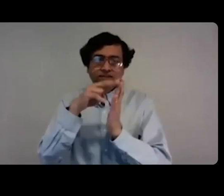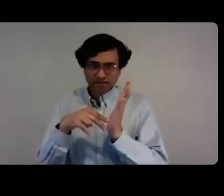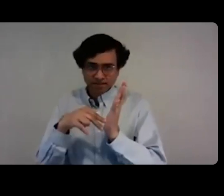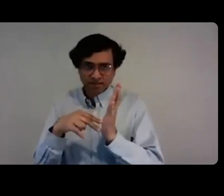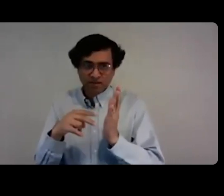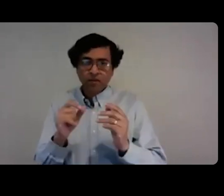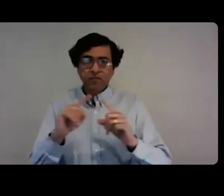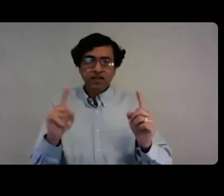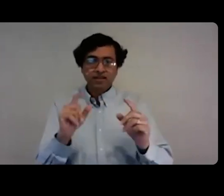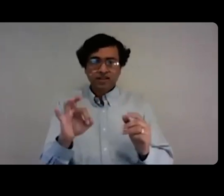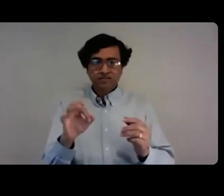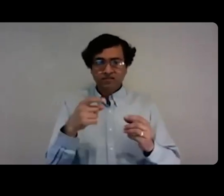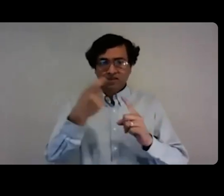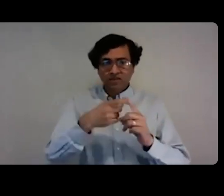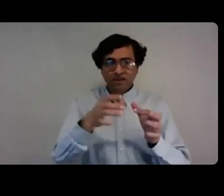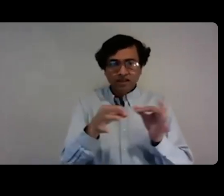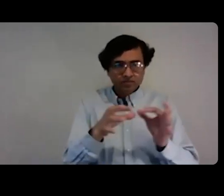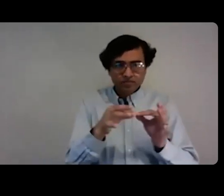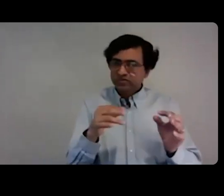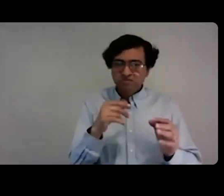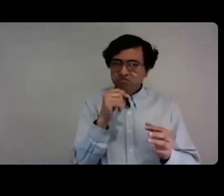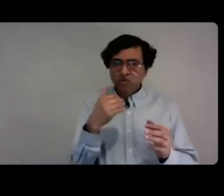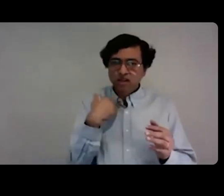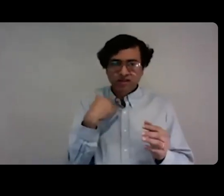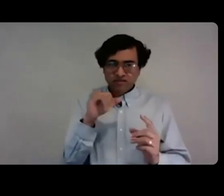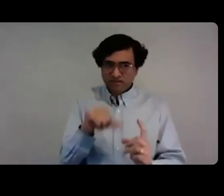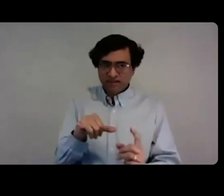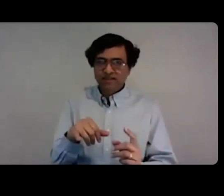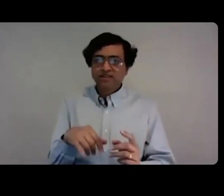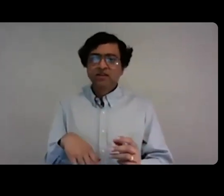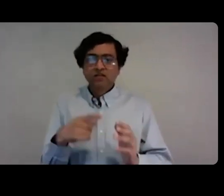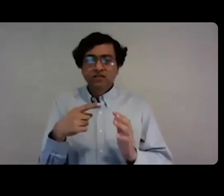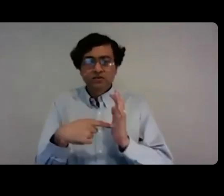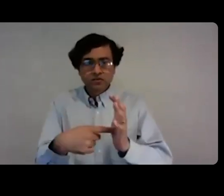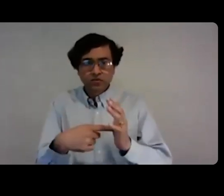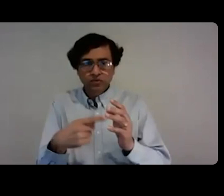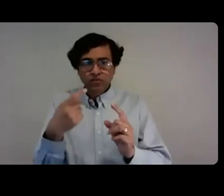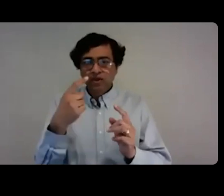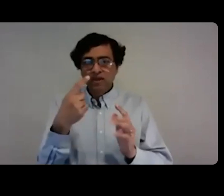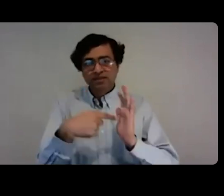more control over the lines and, therefore, the number of words per line and how the lines come up.